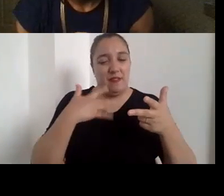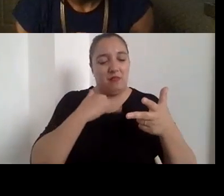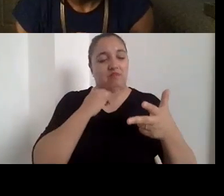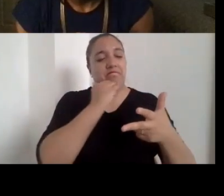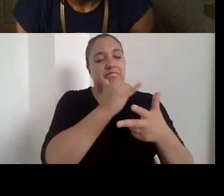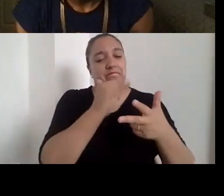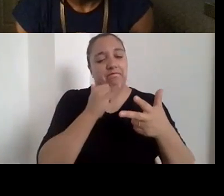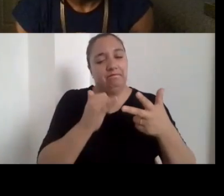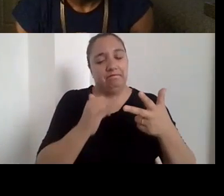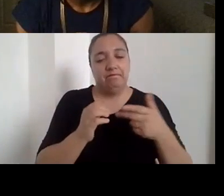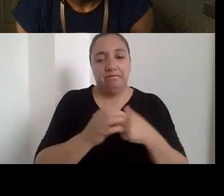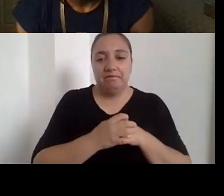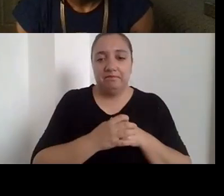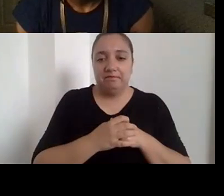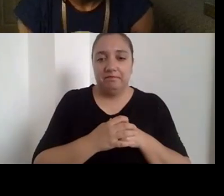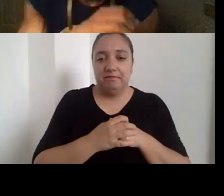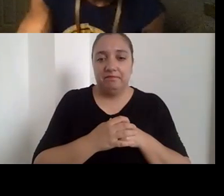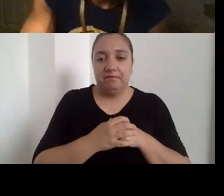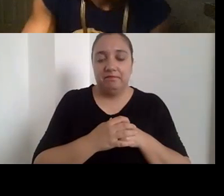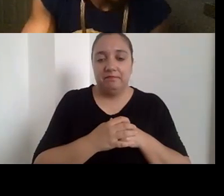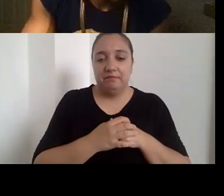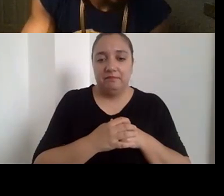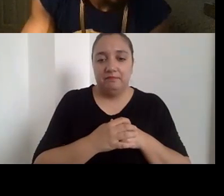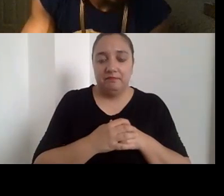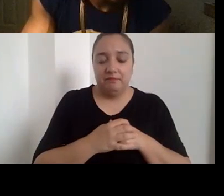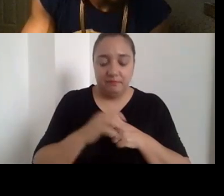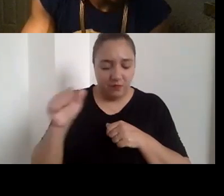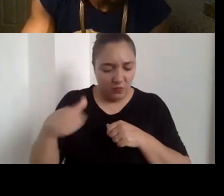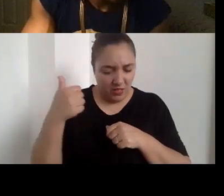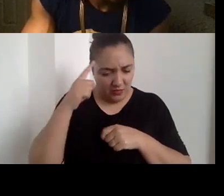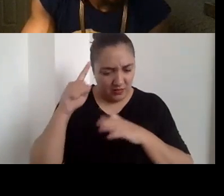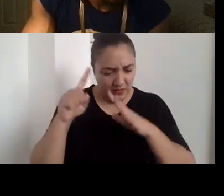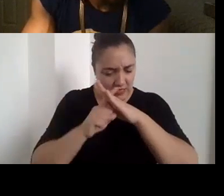And -- what else did I want to say in this regard?